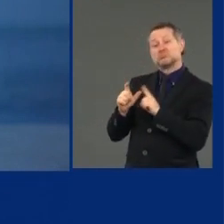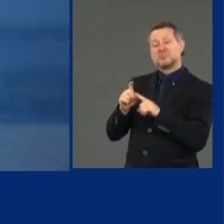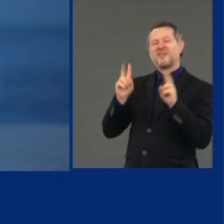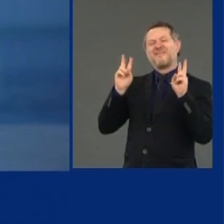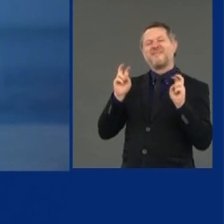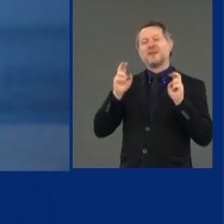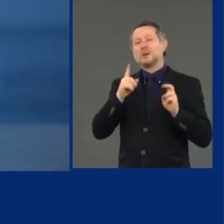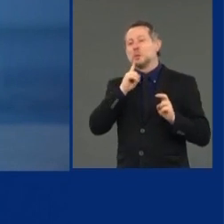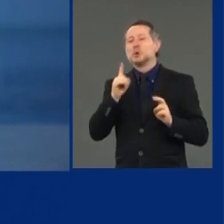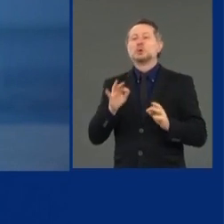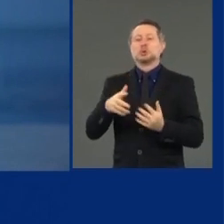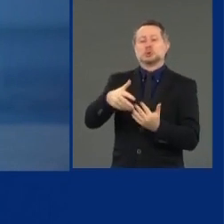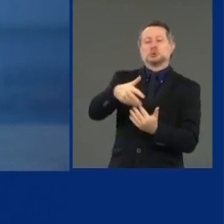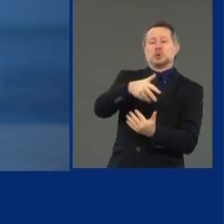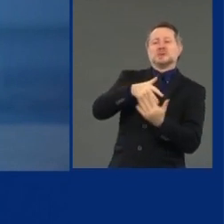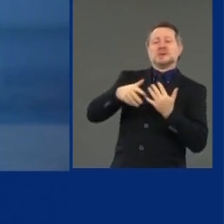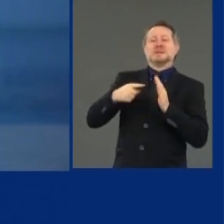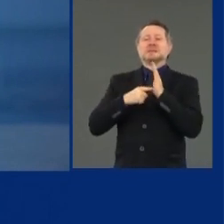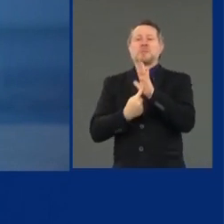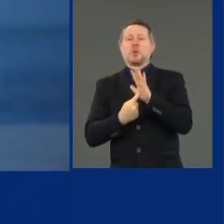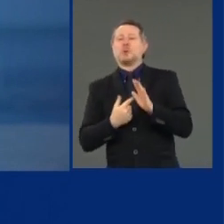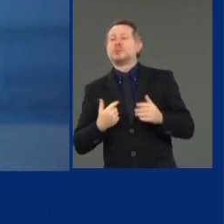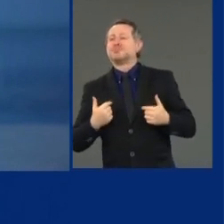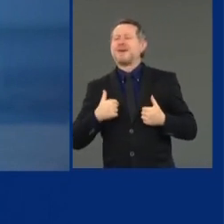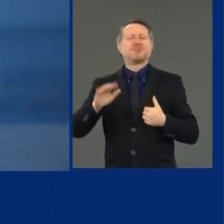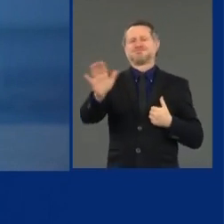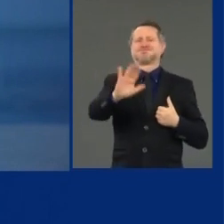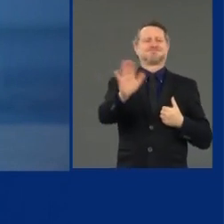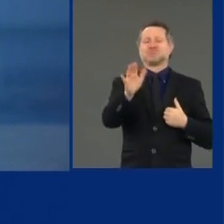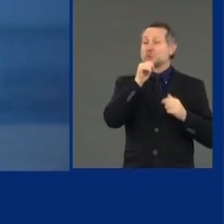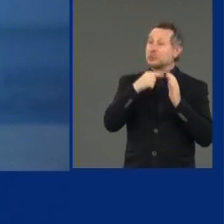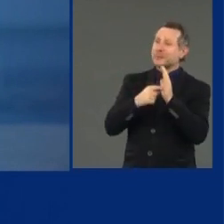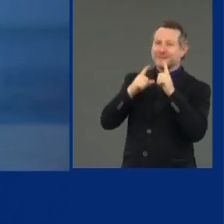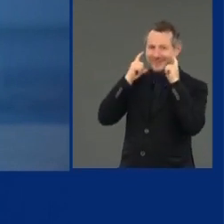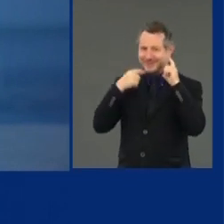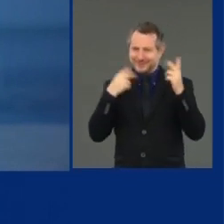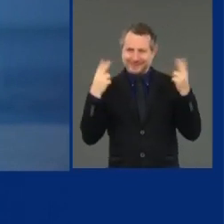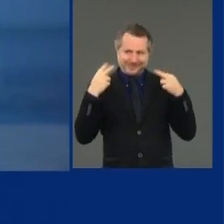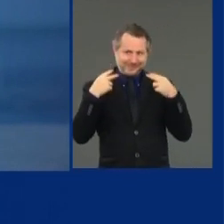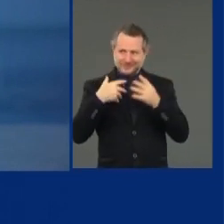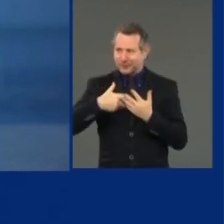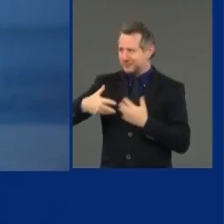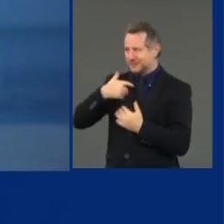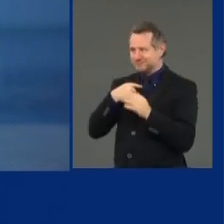ACTUALLY WORKS. THE MASK IS NOT JUST A SOCIAL